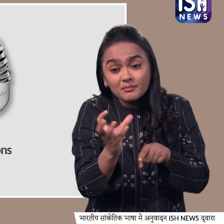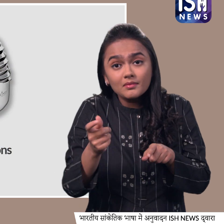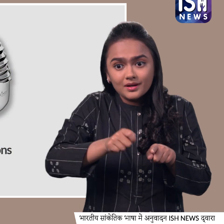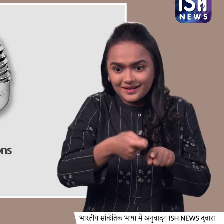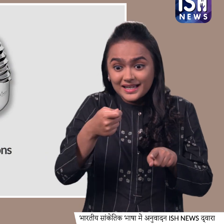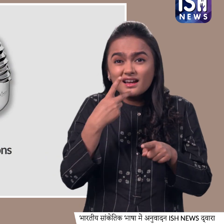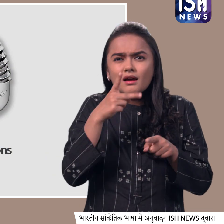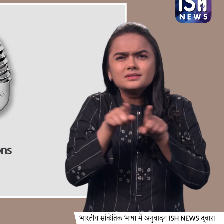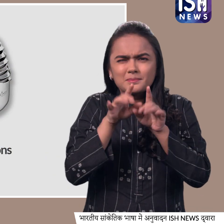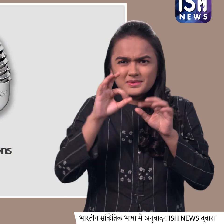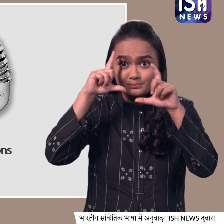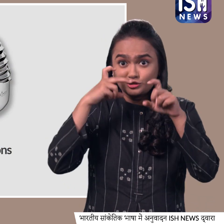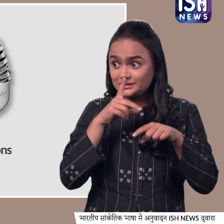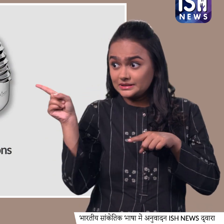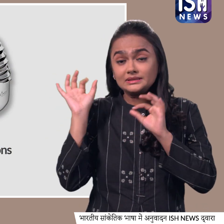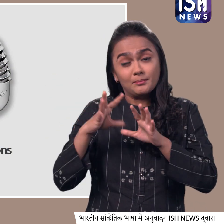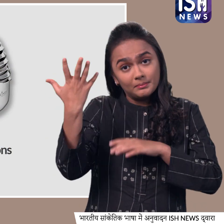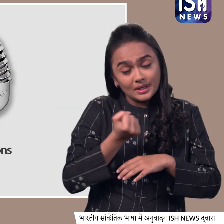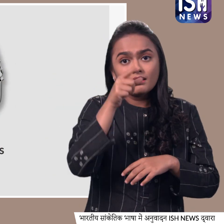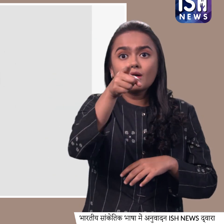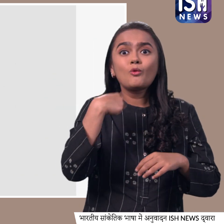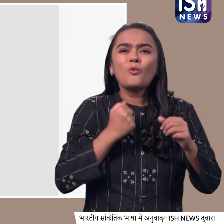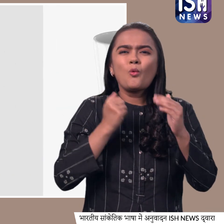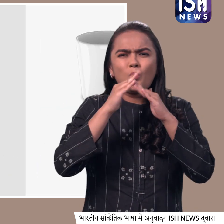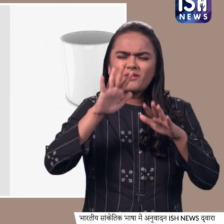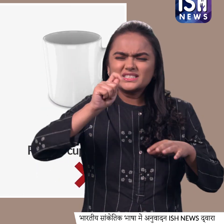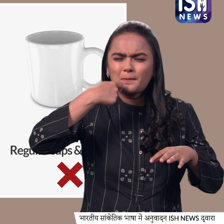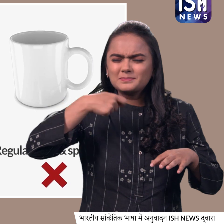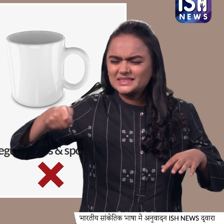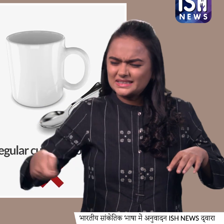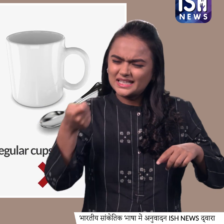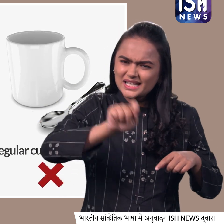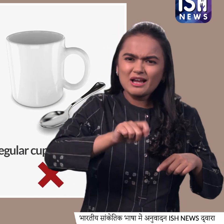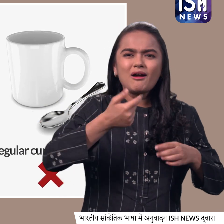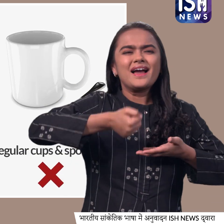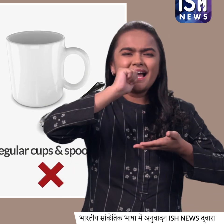Measuring cups and spoons look like these. These are very different from the bowls and spoons available at homes.